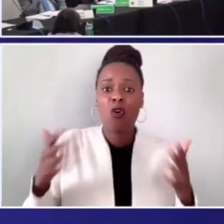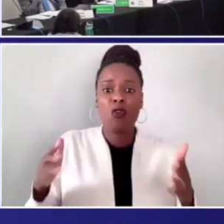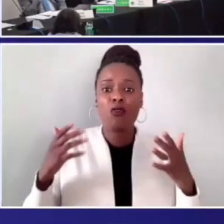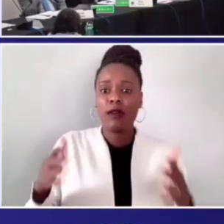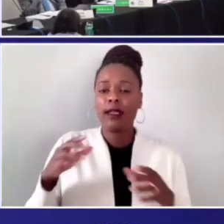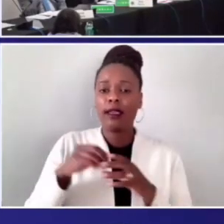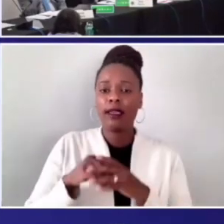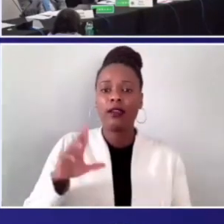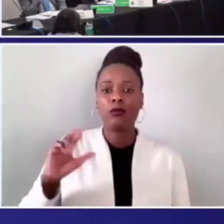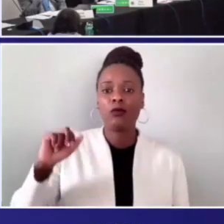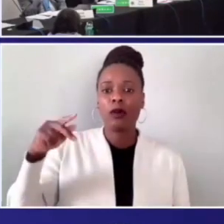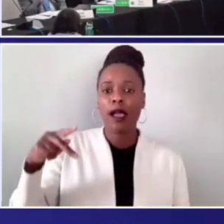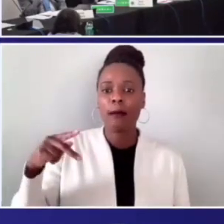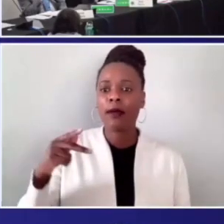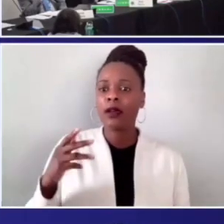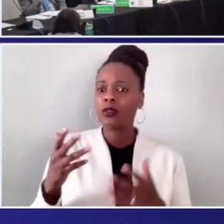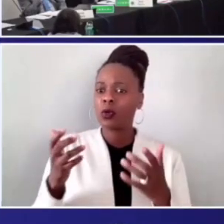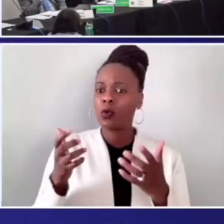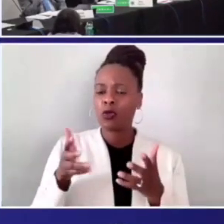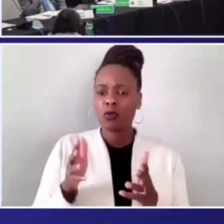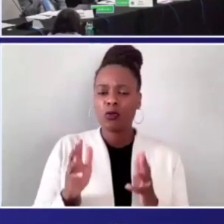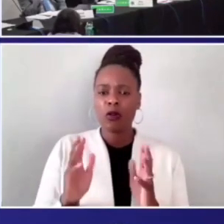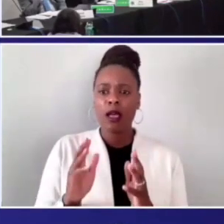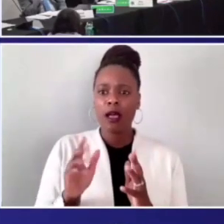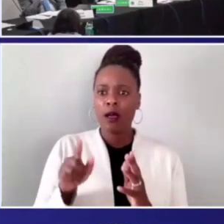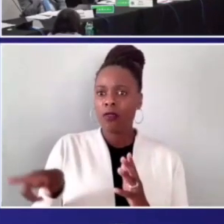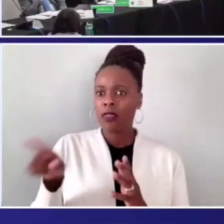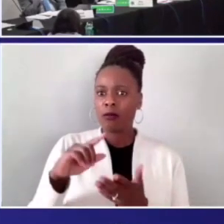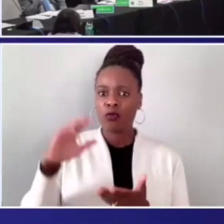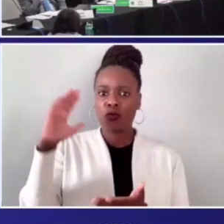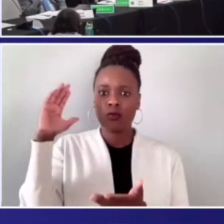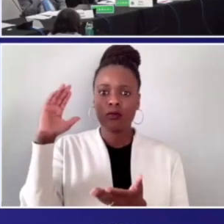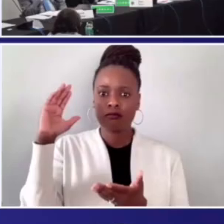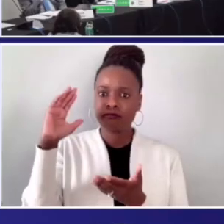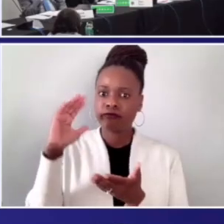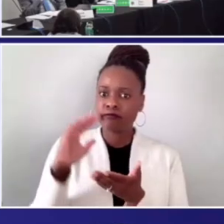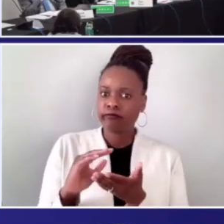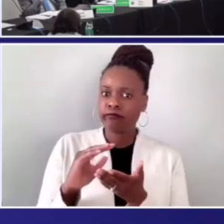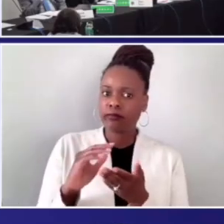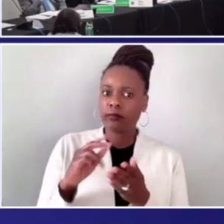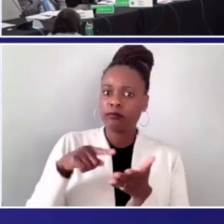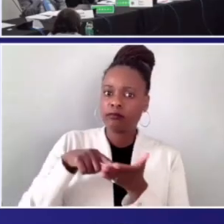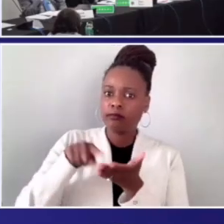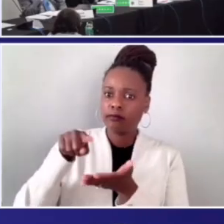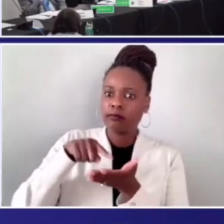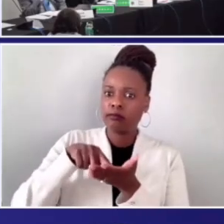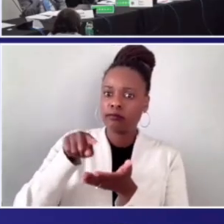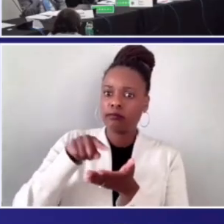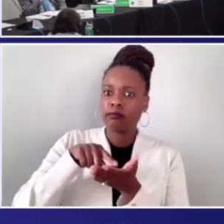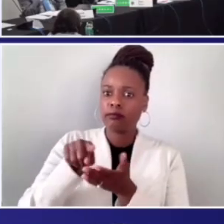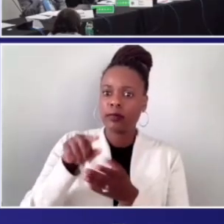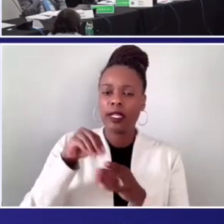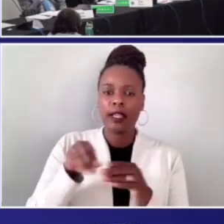And so you would want to allow them to reduce their payments in the fixed portion. If you think about it, it's kind of a weird